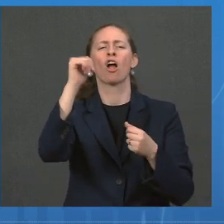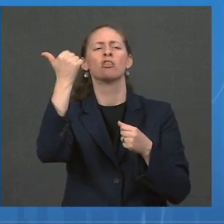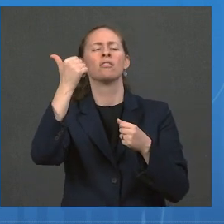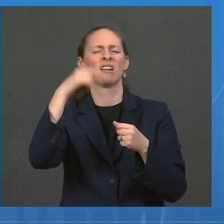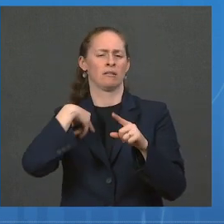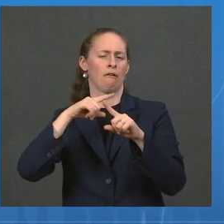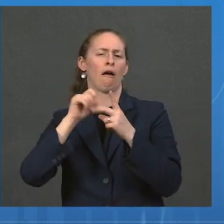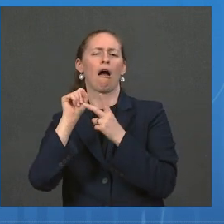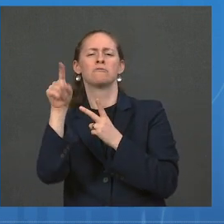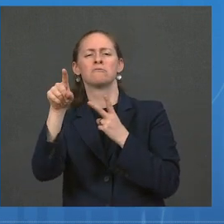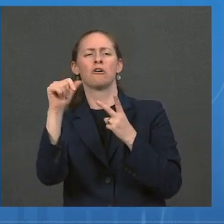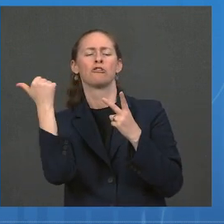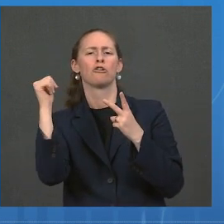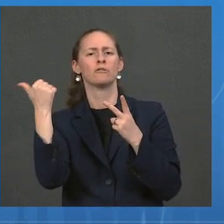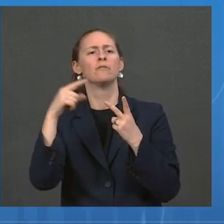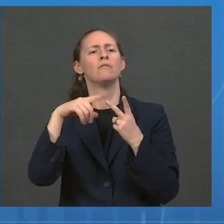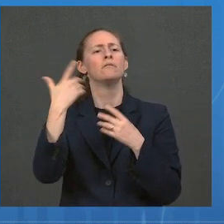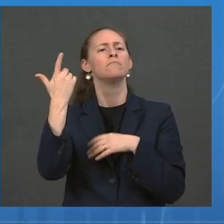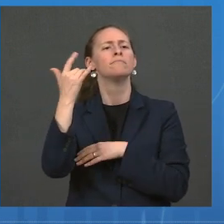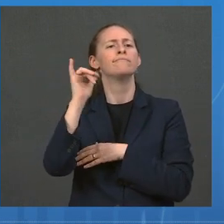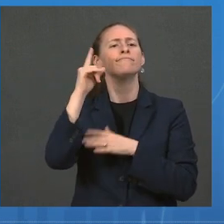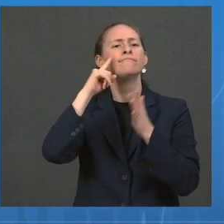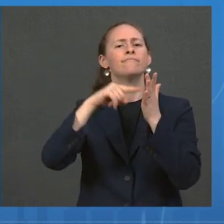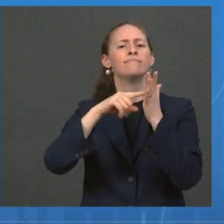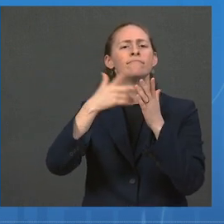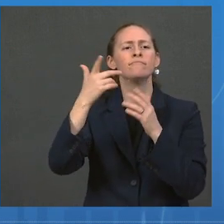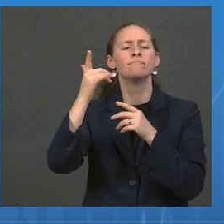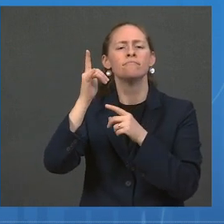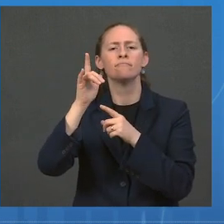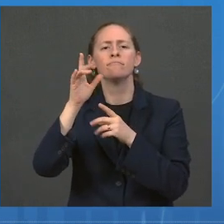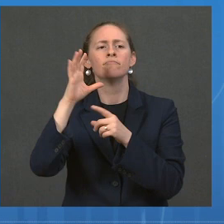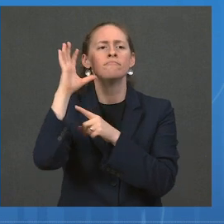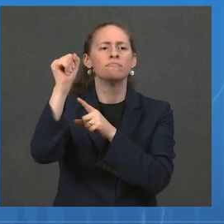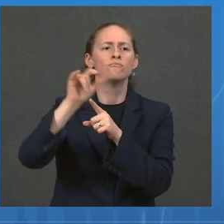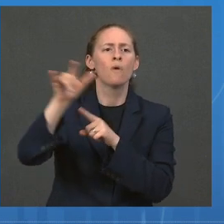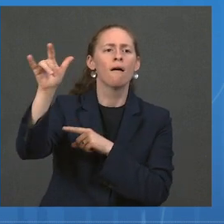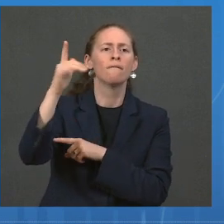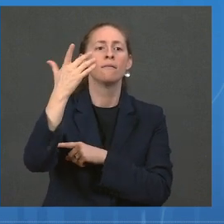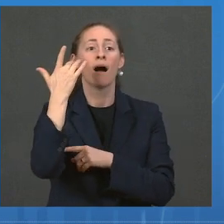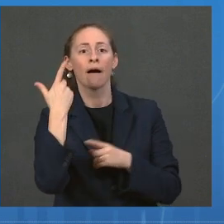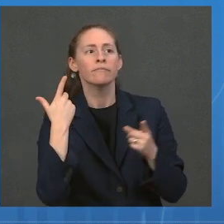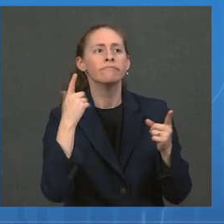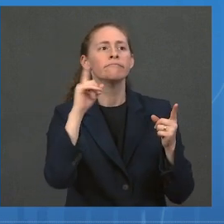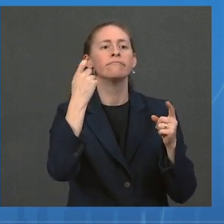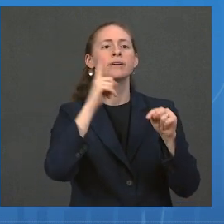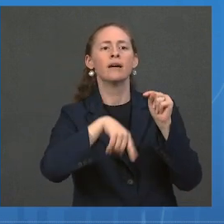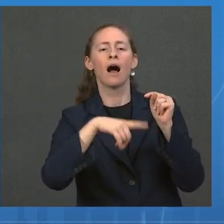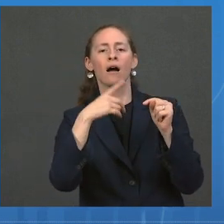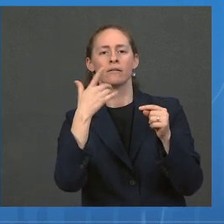disruptions at TSA and airlines ahead of the travel season from vaccine mandates. Is there any -- is the administration --